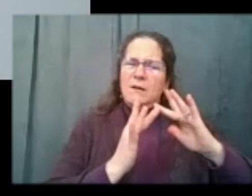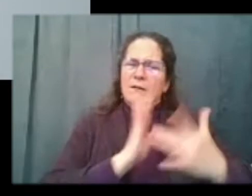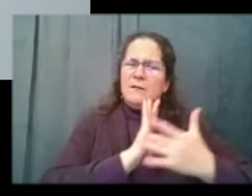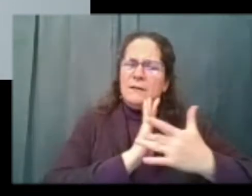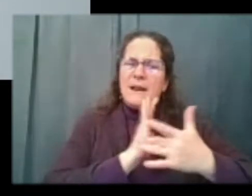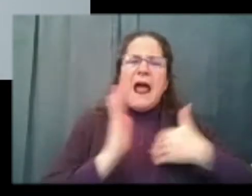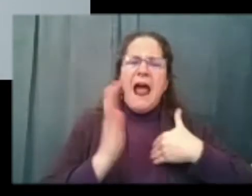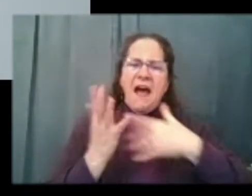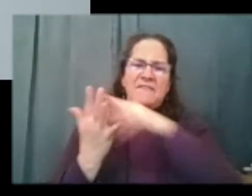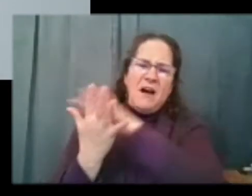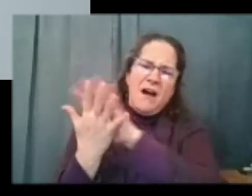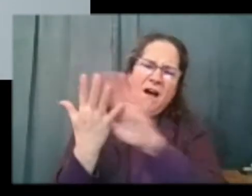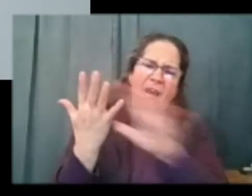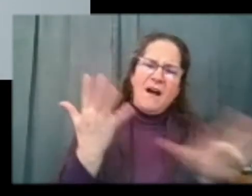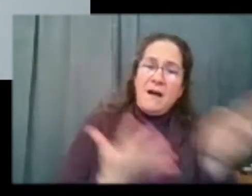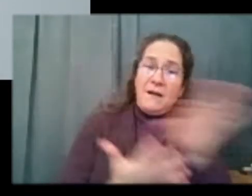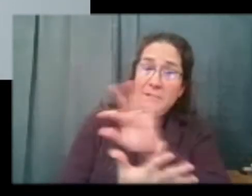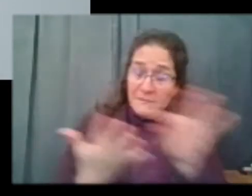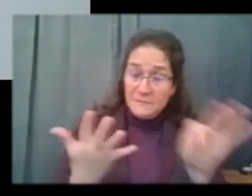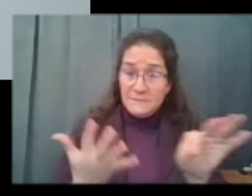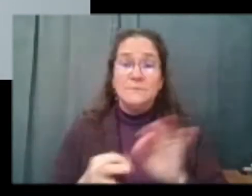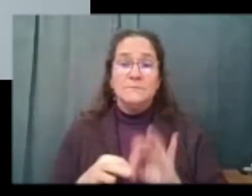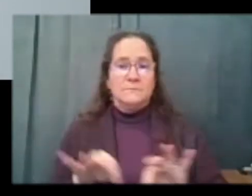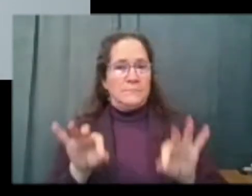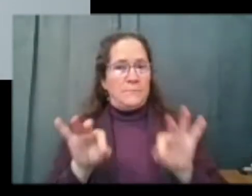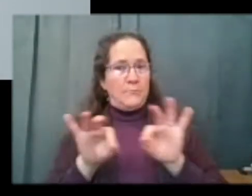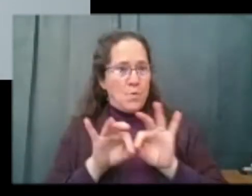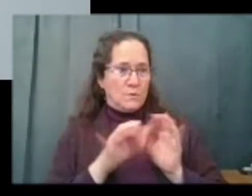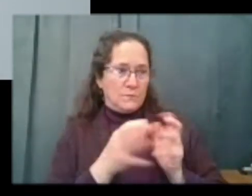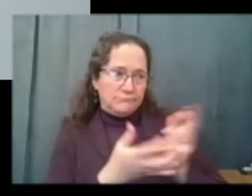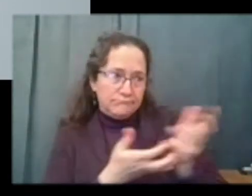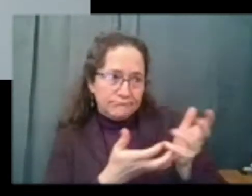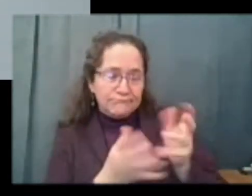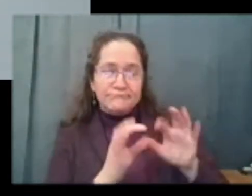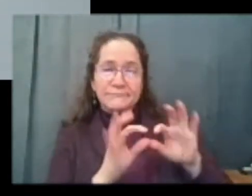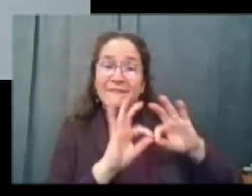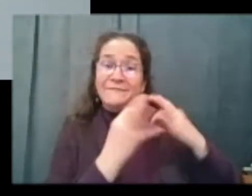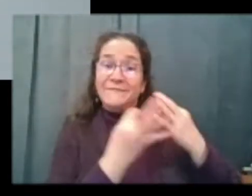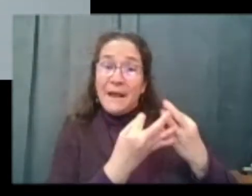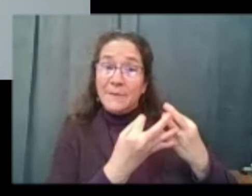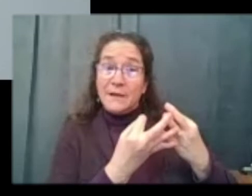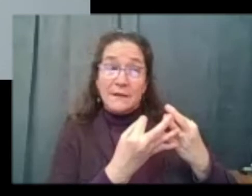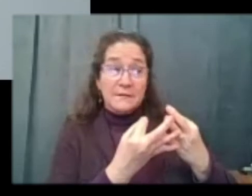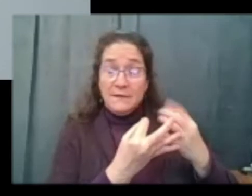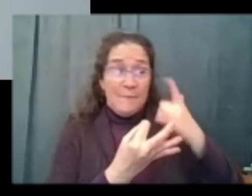because with the assistive listening devices, they may have never needed to use certain features